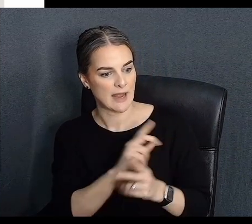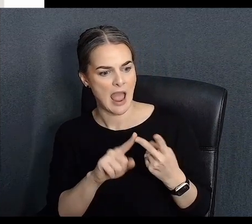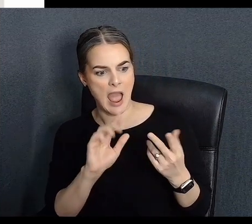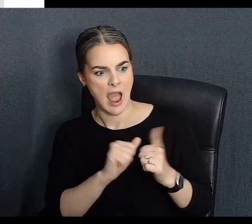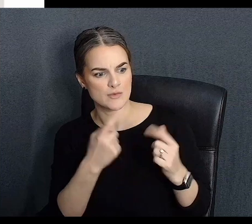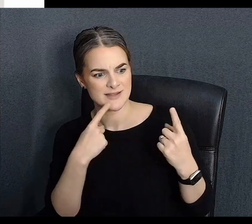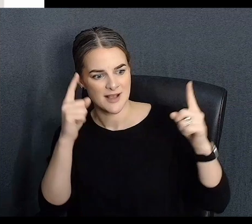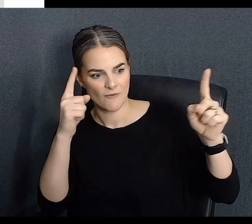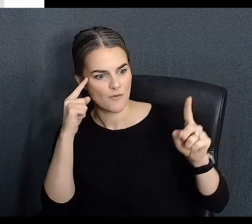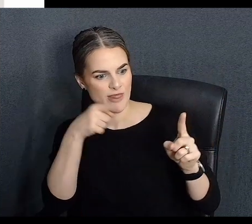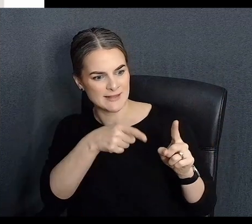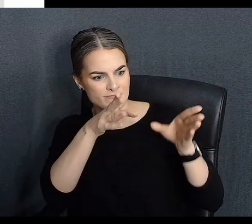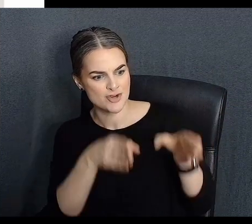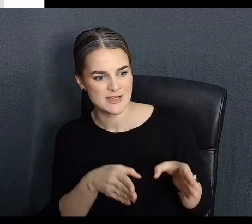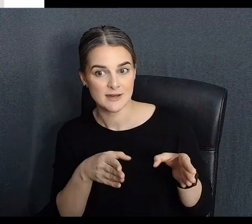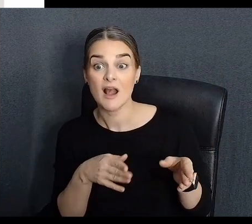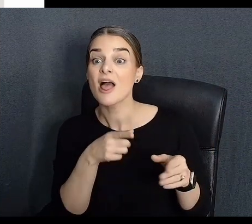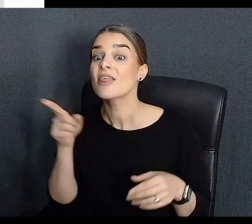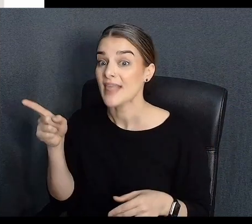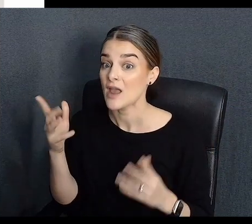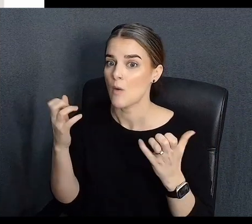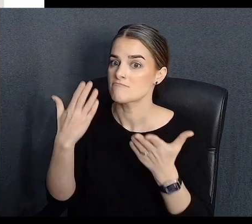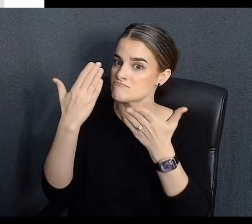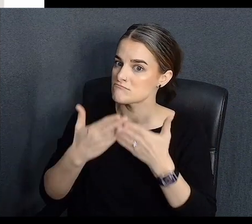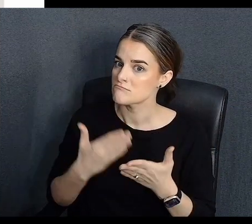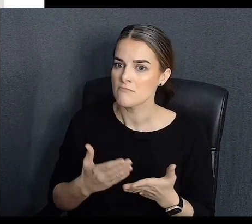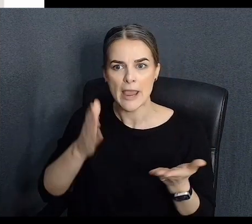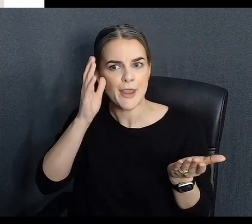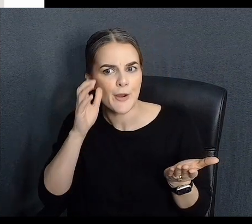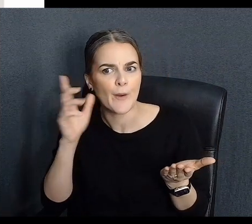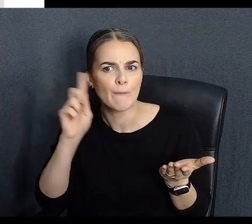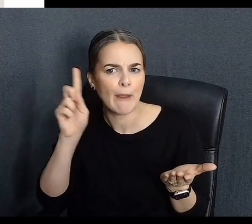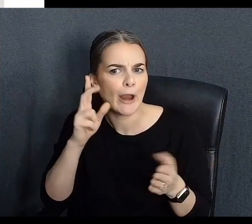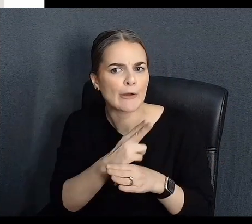And they're going to want to hear where the person used the device, and especially if they used it out